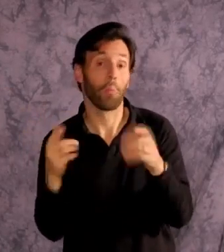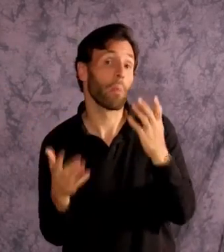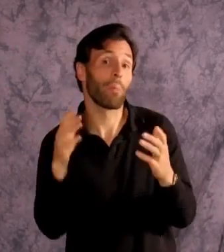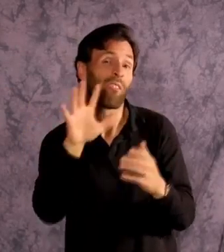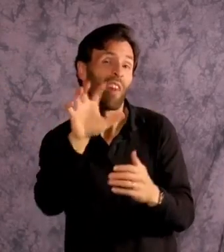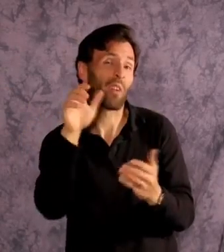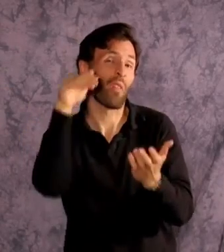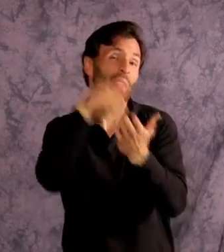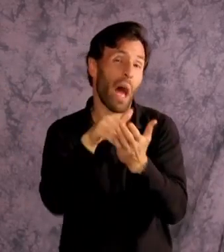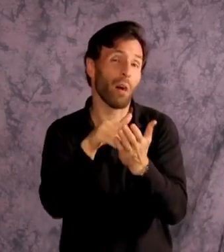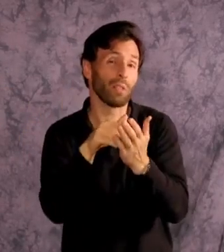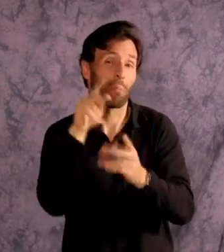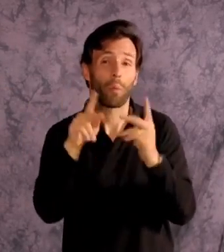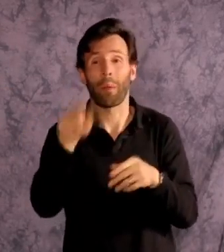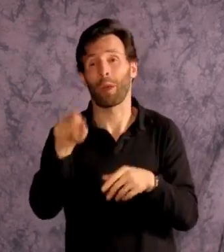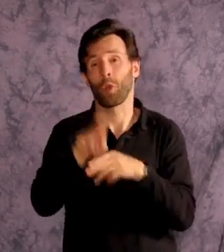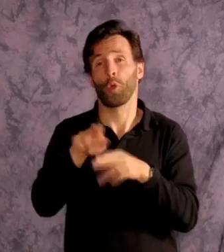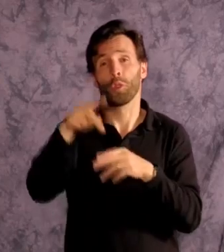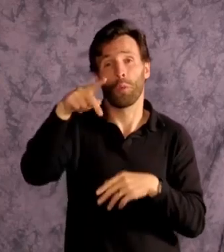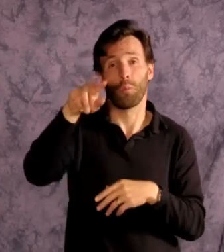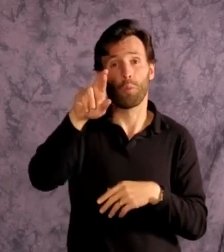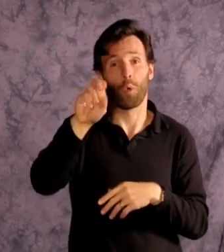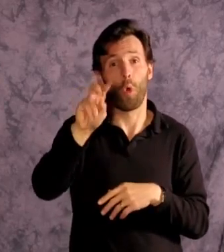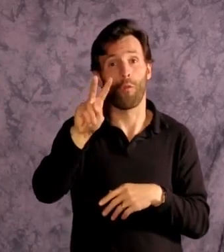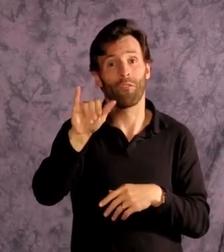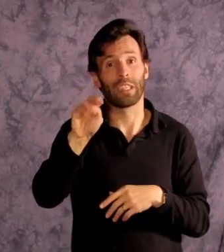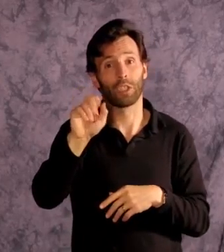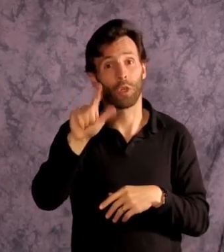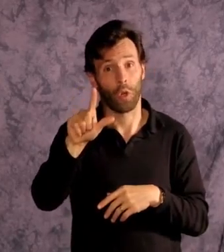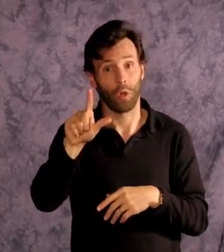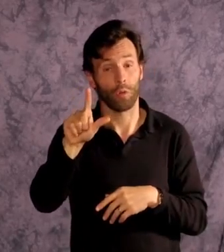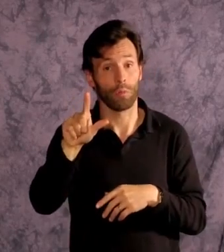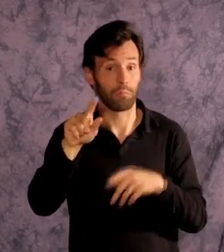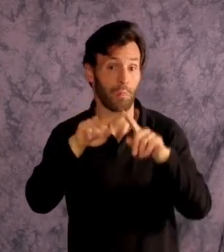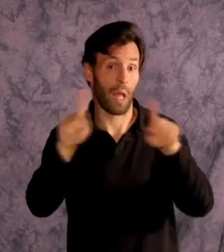over 500,000 Minnesotans may have to vote provisionally